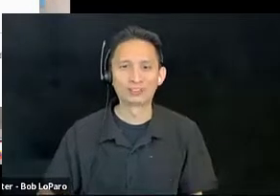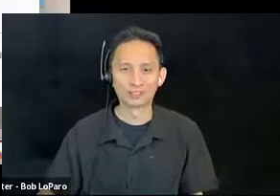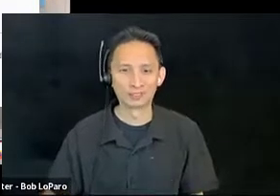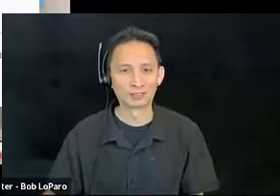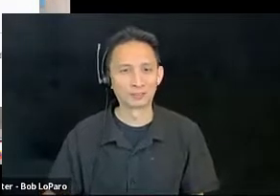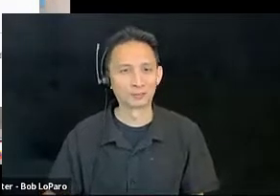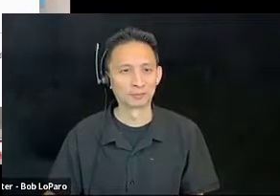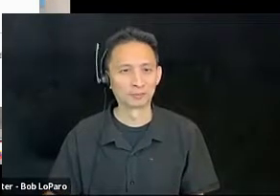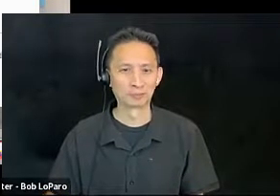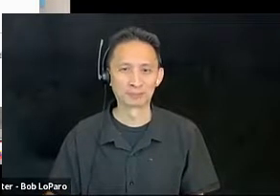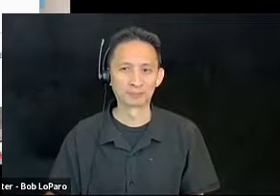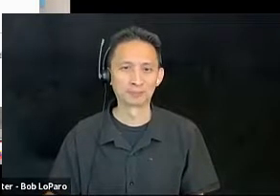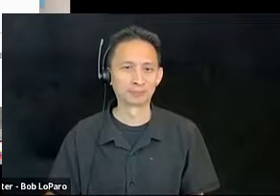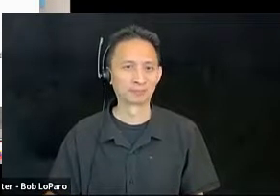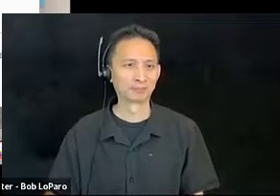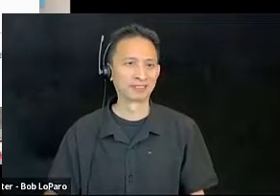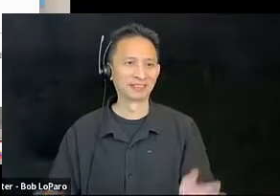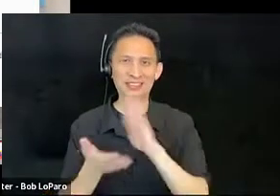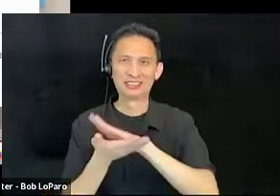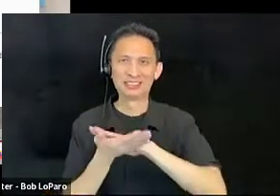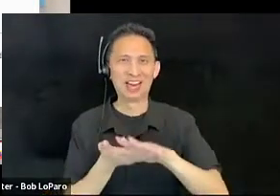Explanations of all these other terms that we use,